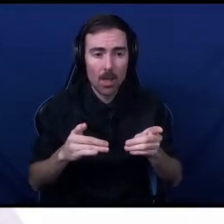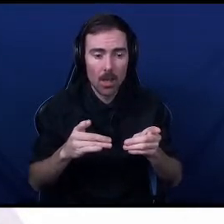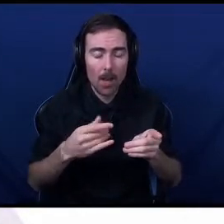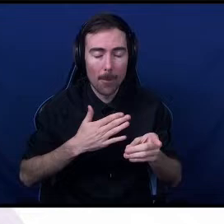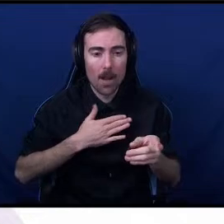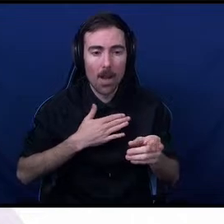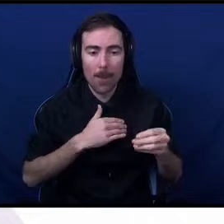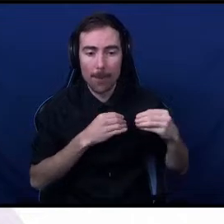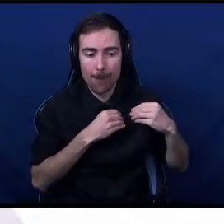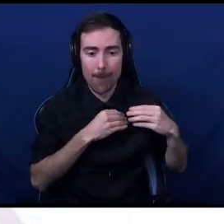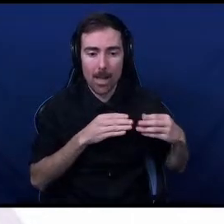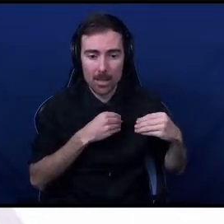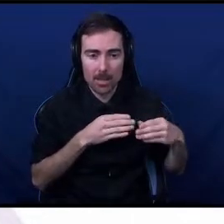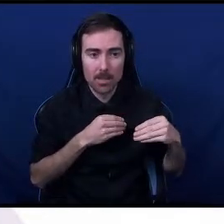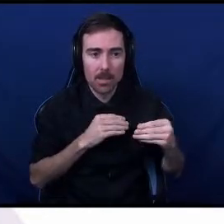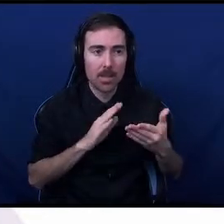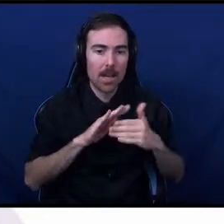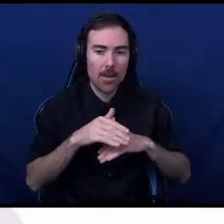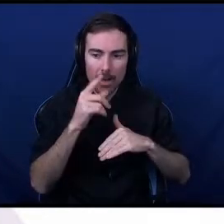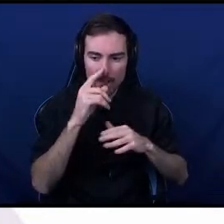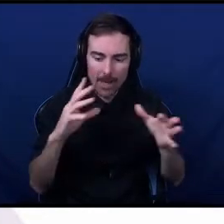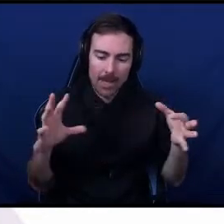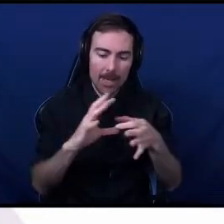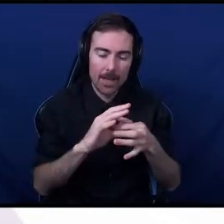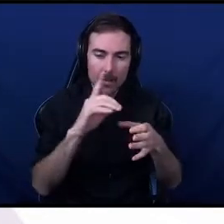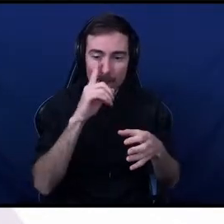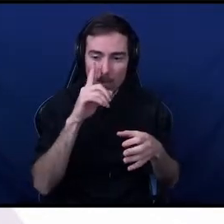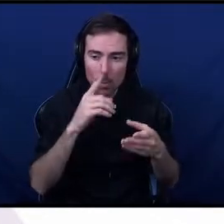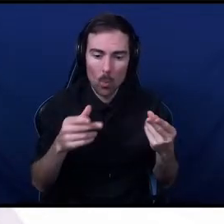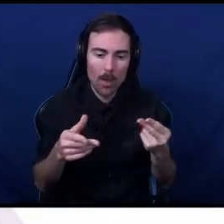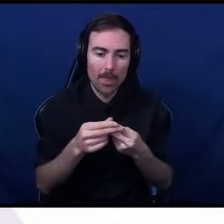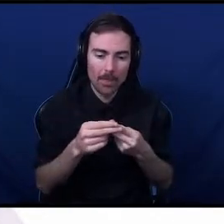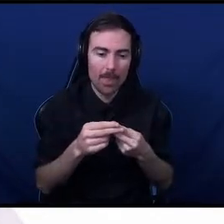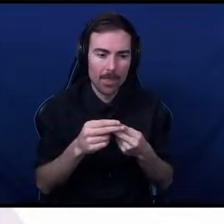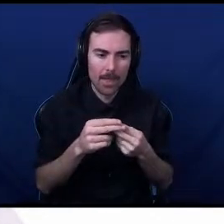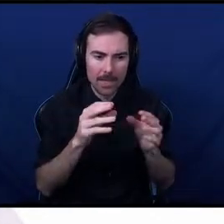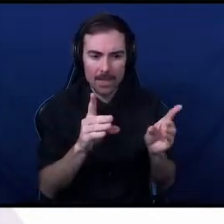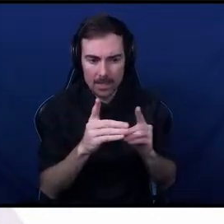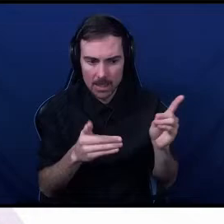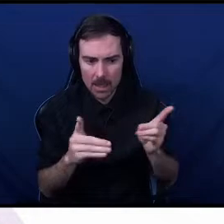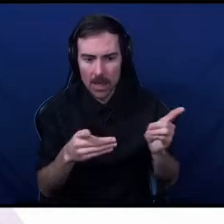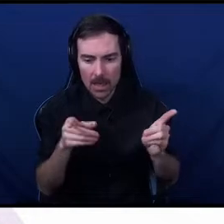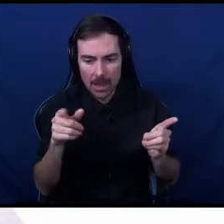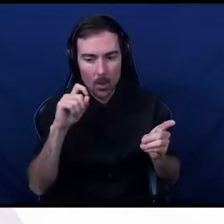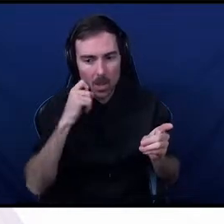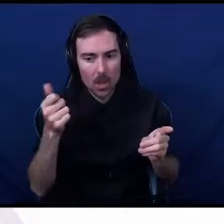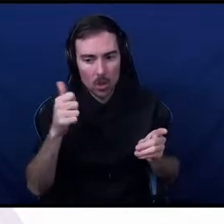that they're going to be using. So that's something I've continued to work through and got great experience where I met